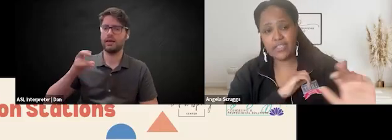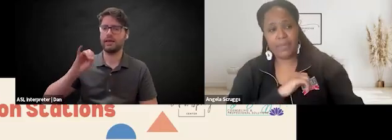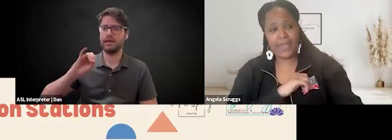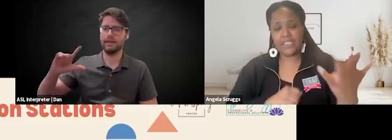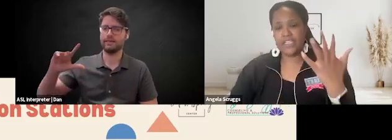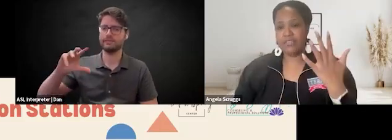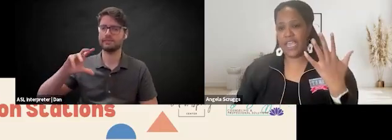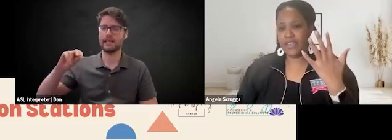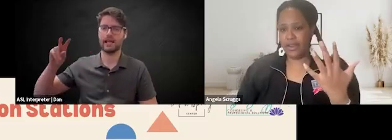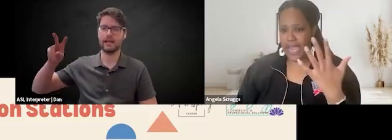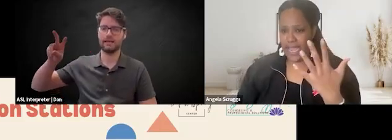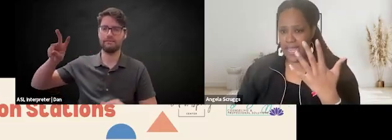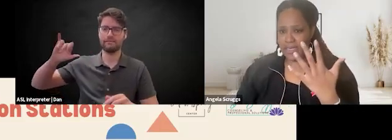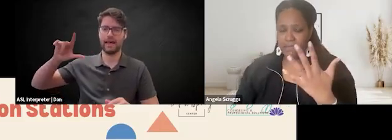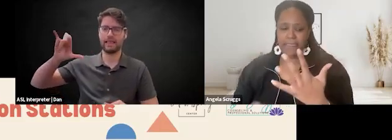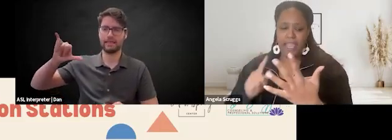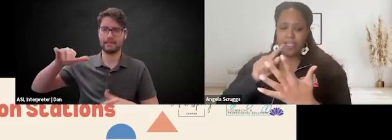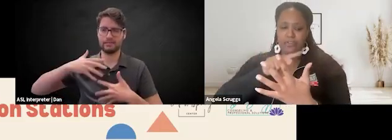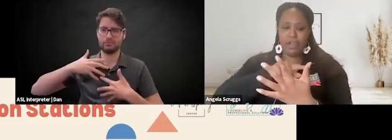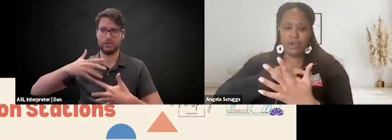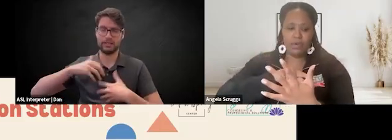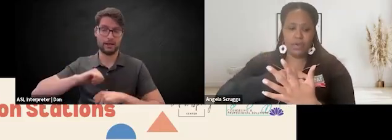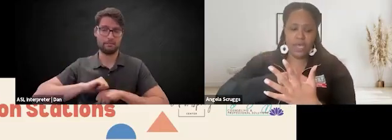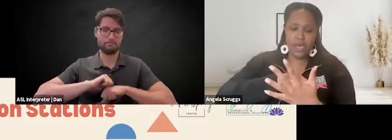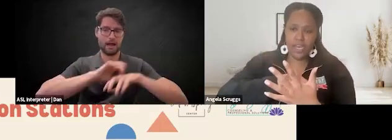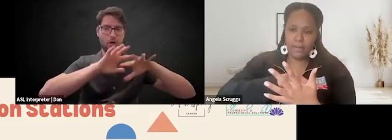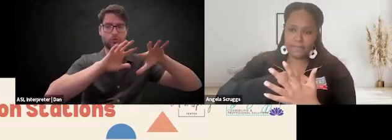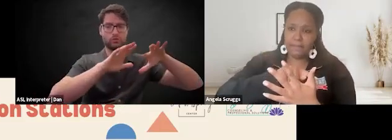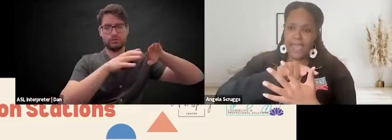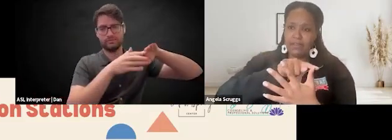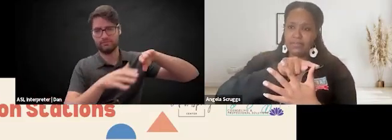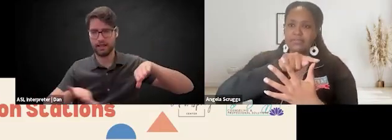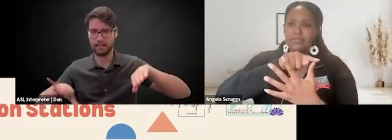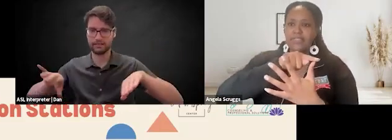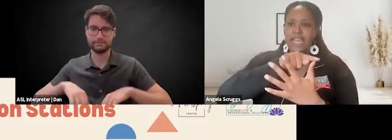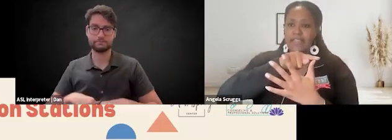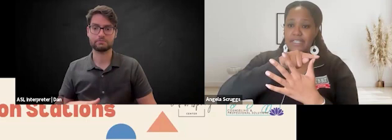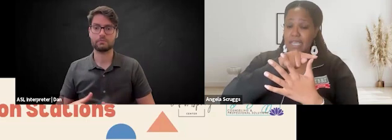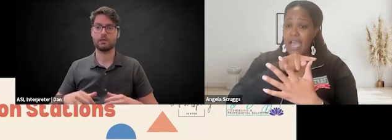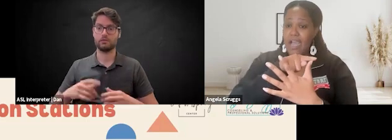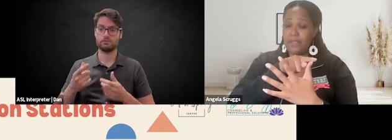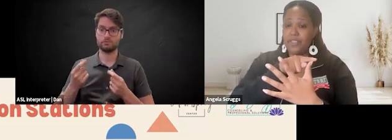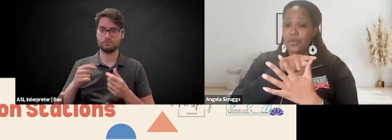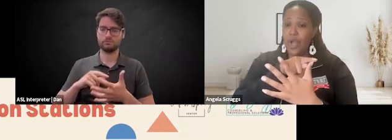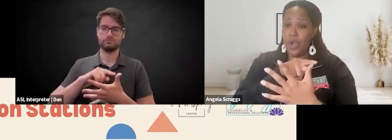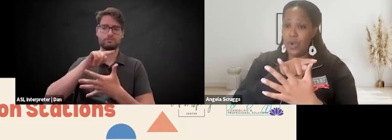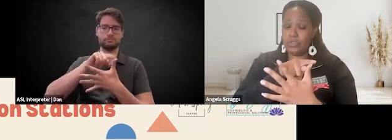And so basically, you take your hand, and you go up the mountain and at the top you hold.